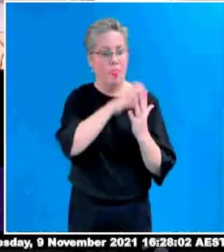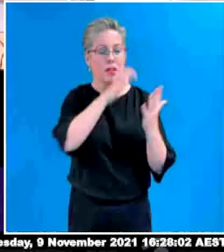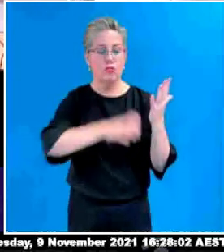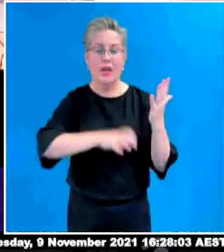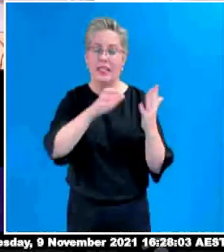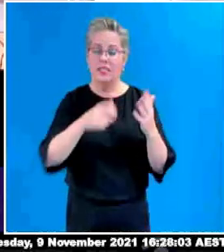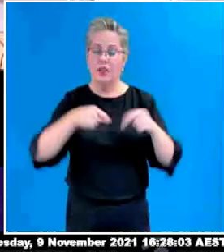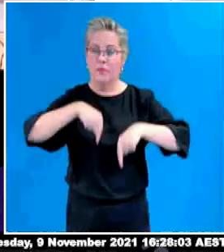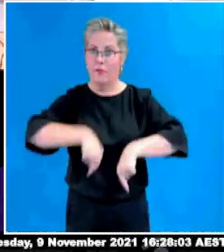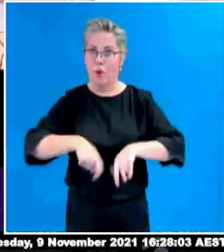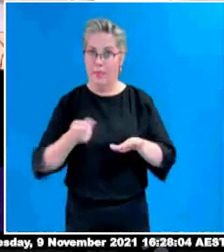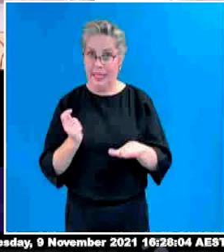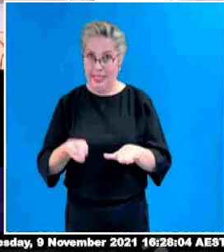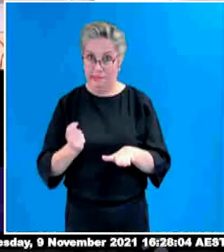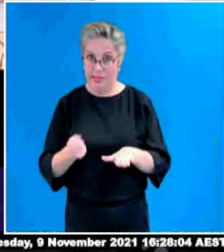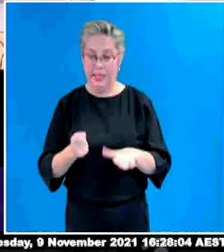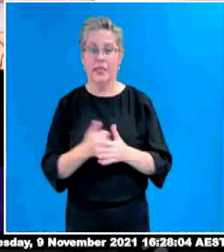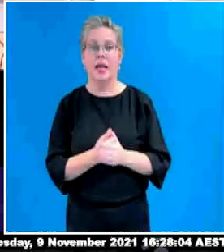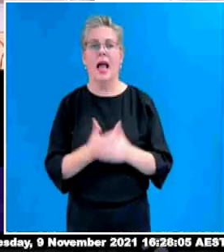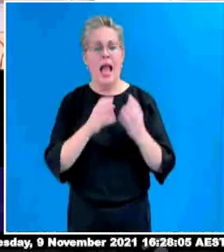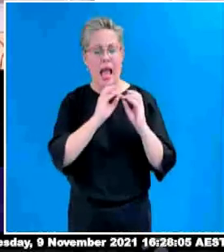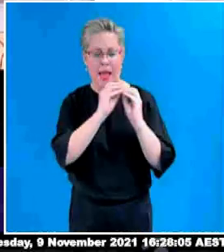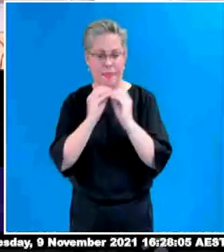such modifications as may be appropriate.